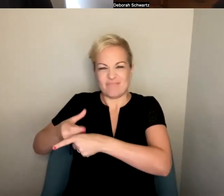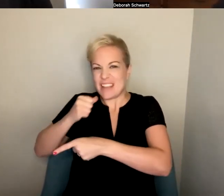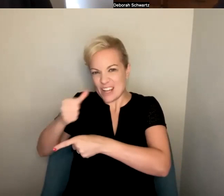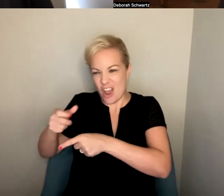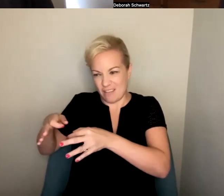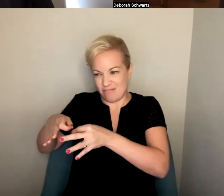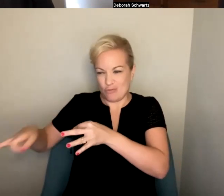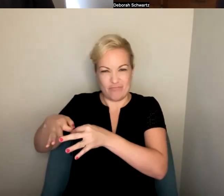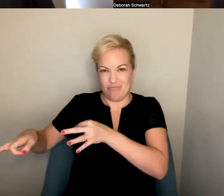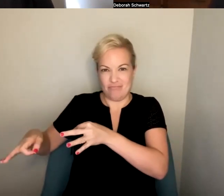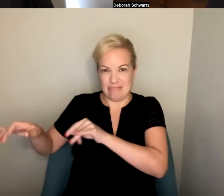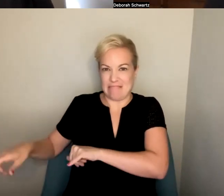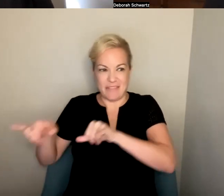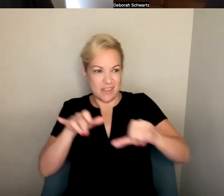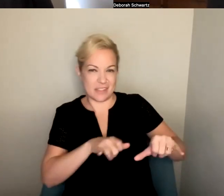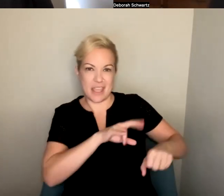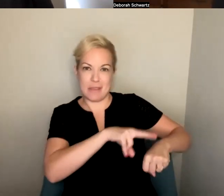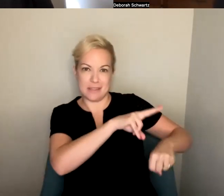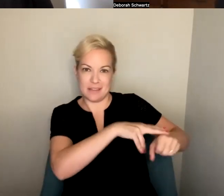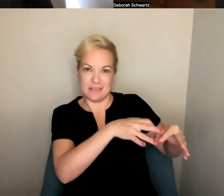so you know and that's not to say that we don't have individuals that have been doing this for a